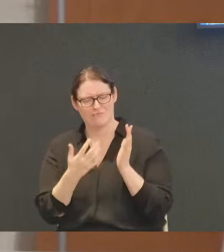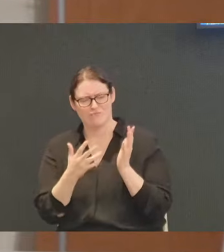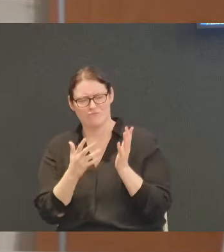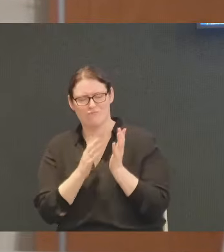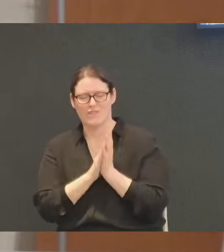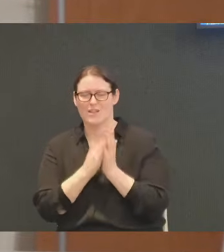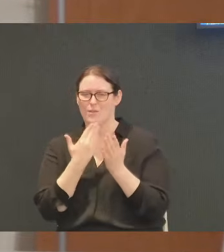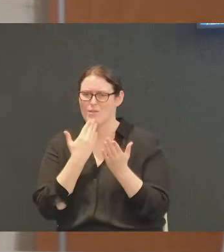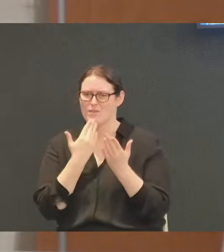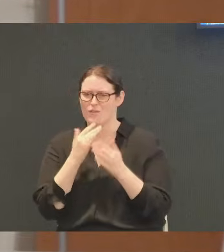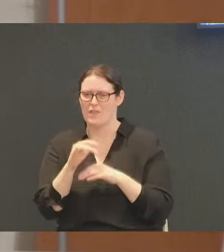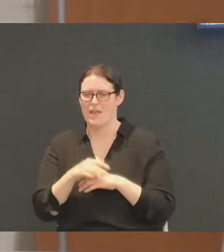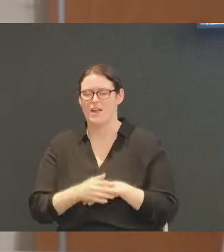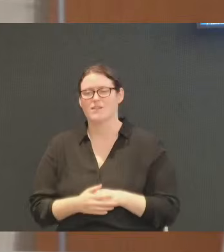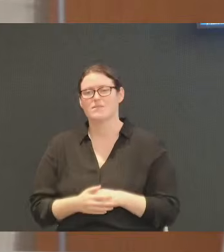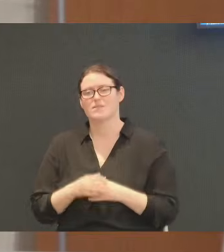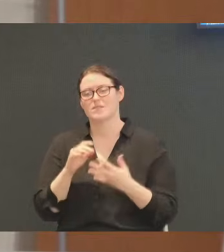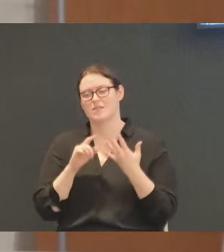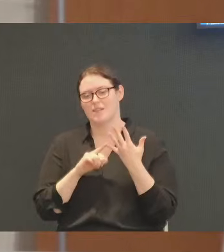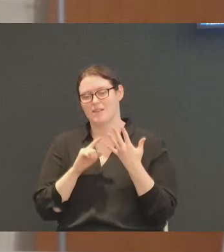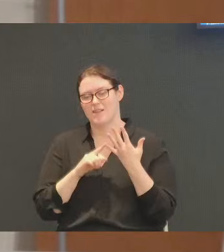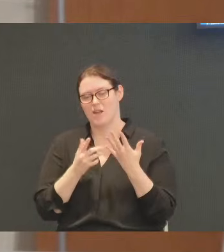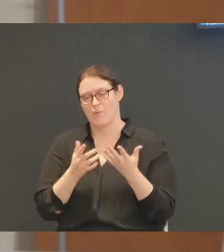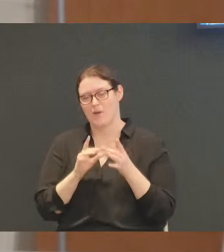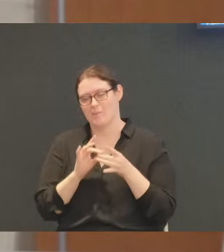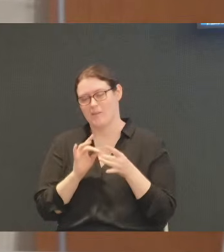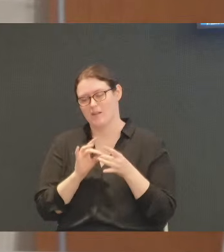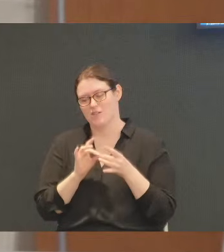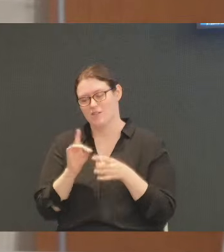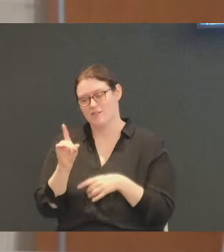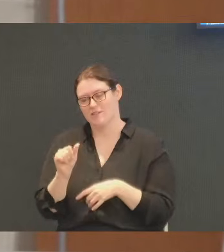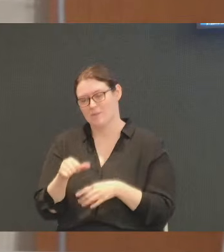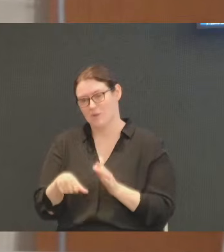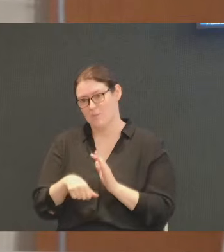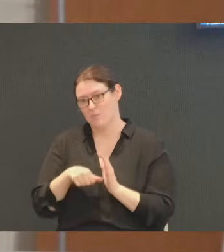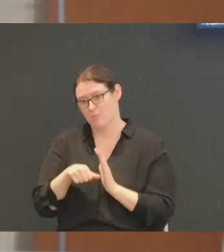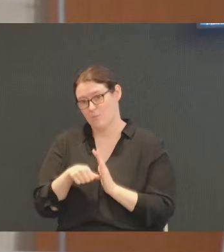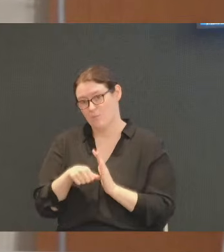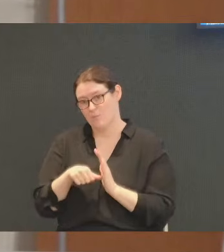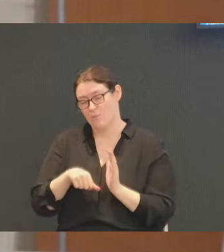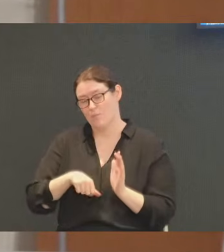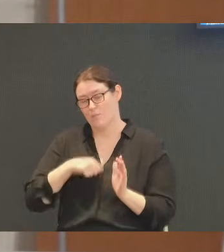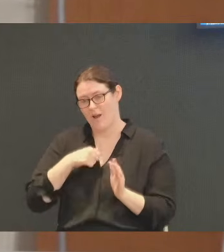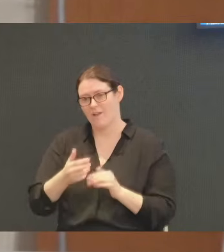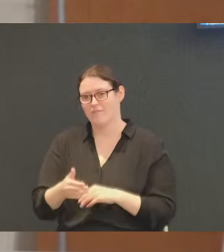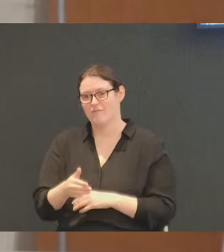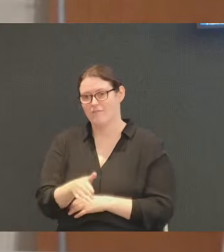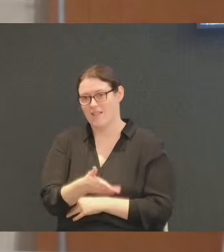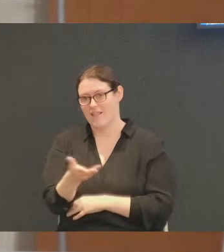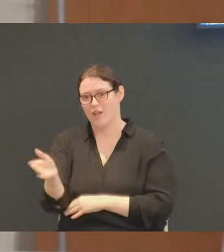for that. and then I wanted also to mention the disability pride flag raising. it was especially